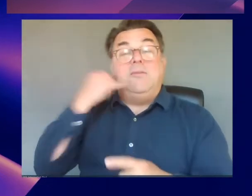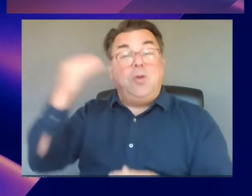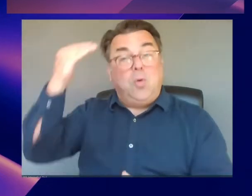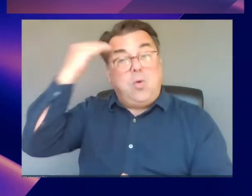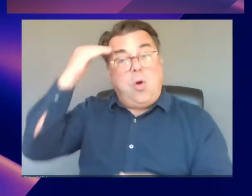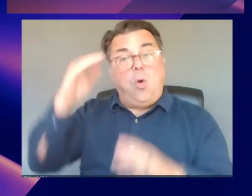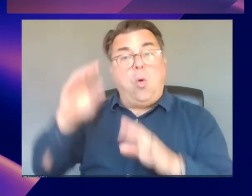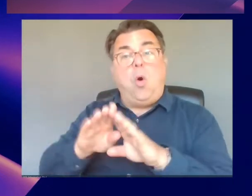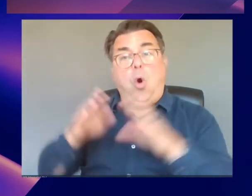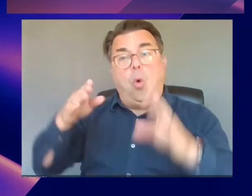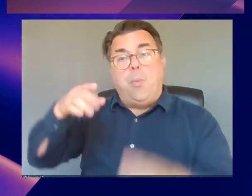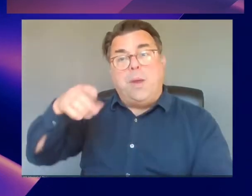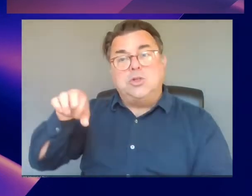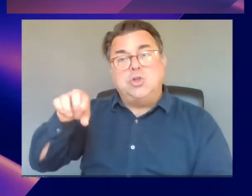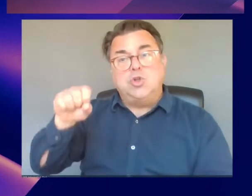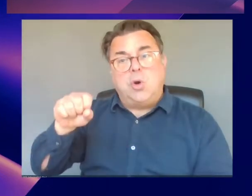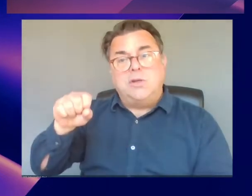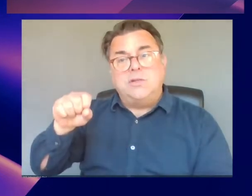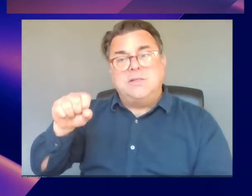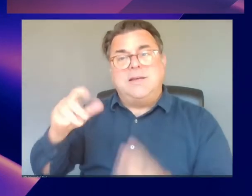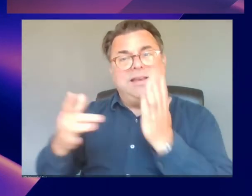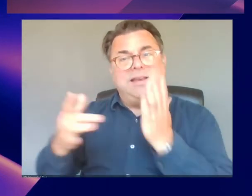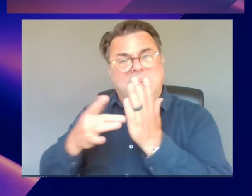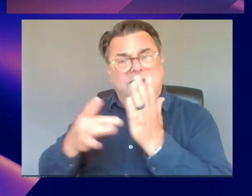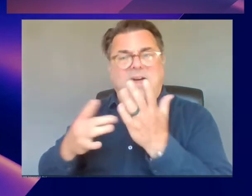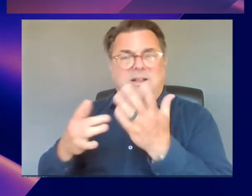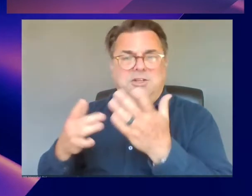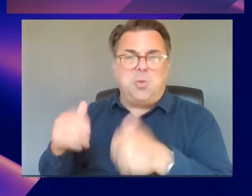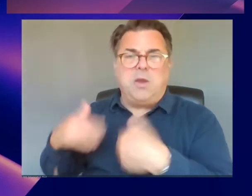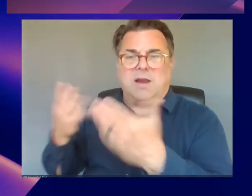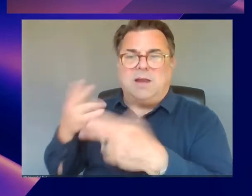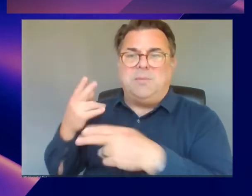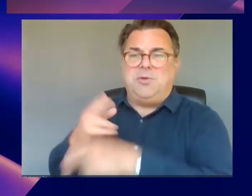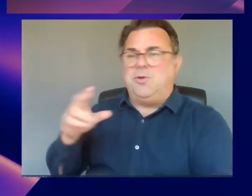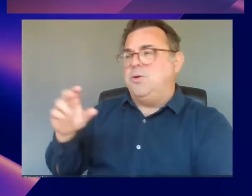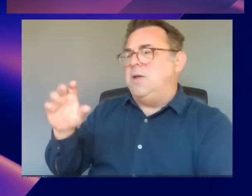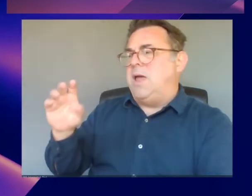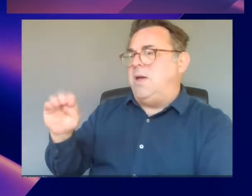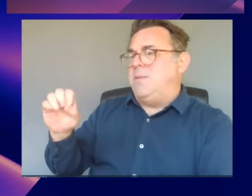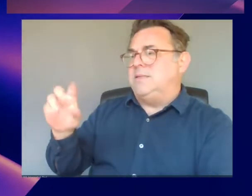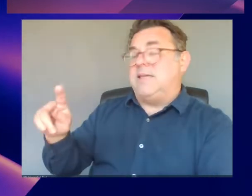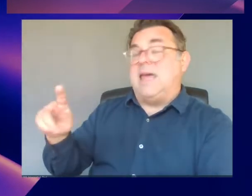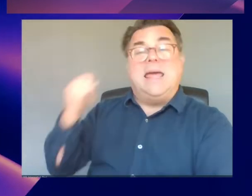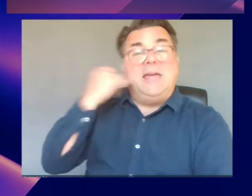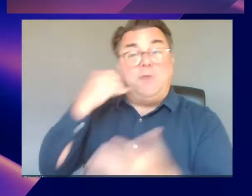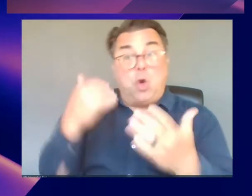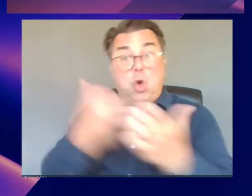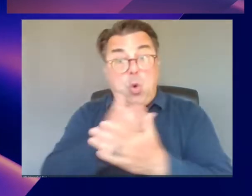Apache Kafka, we advise customers to use MSK. But if you're just starting, you want to have